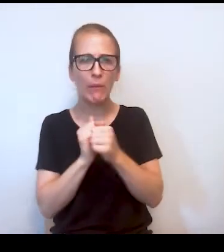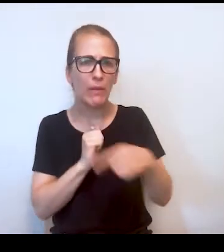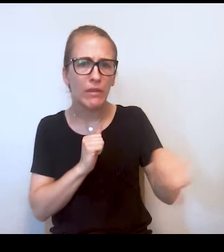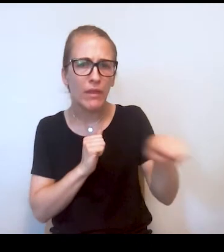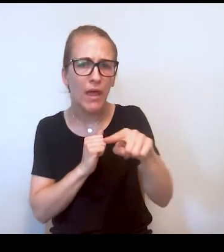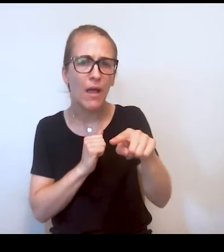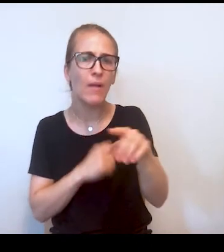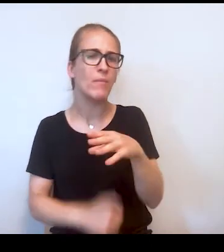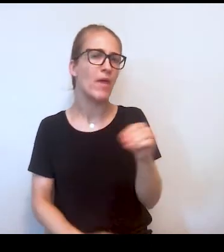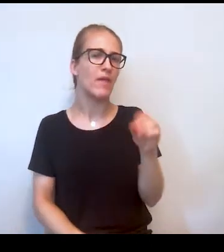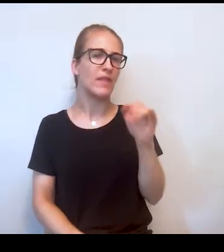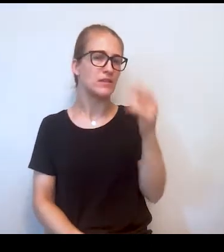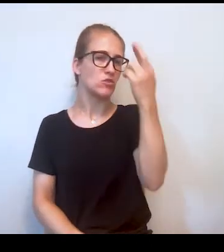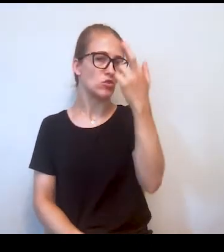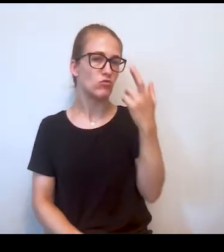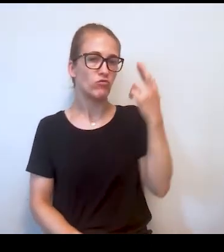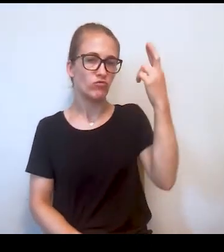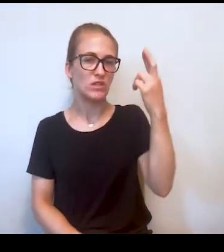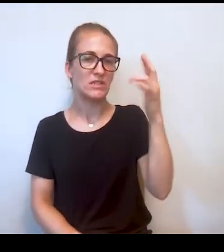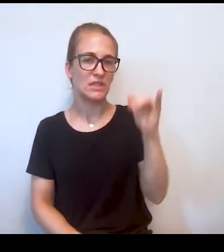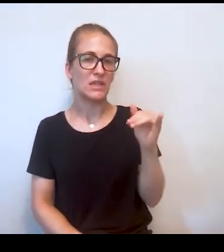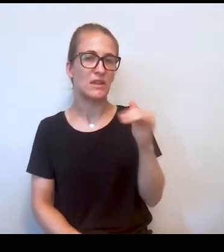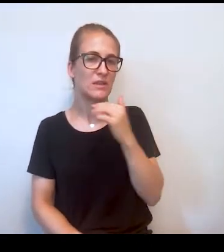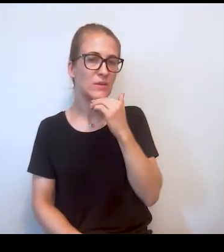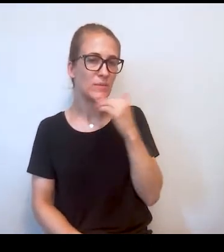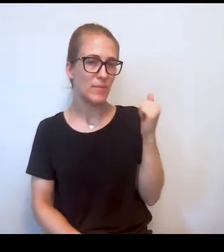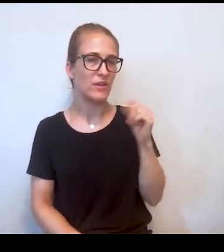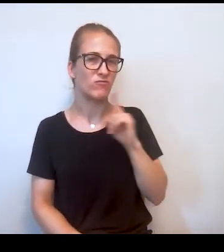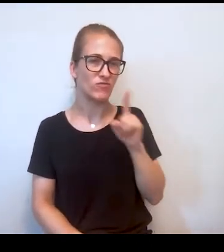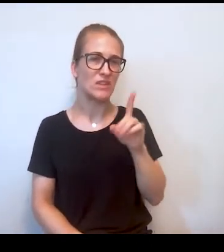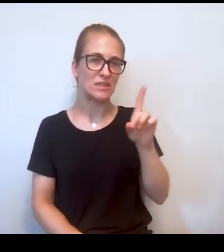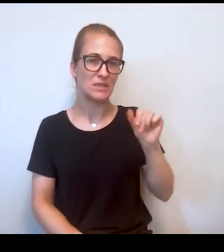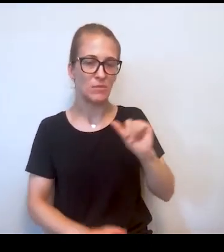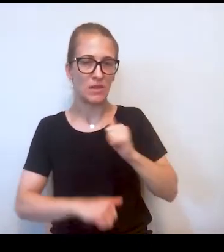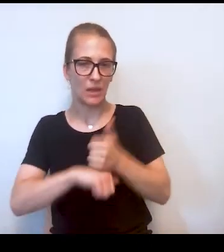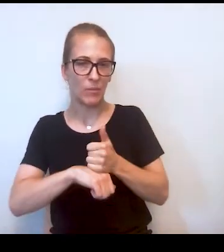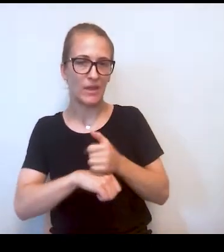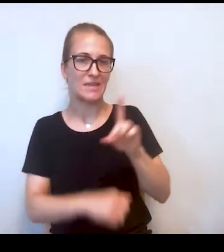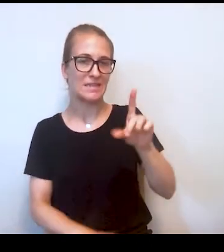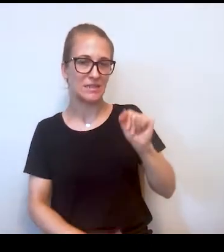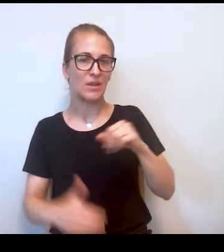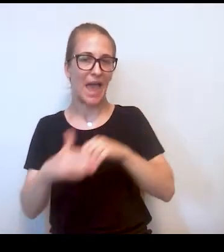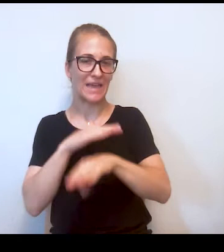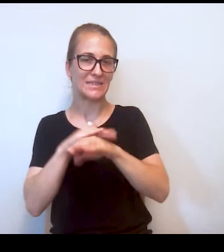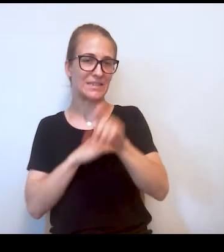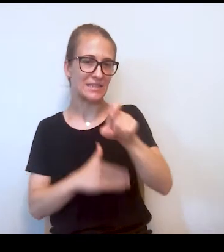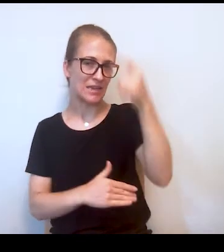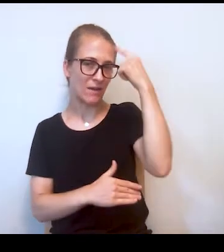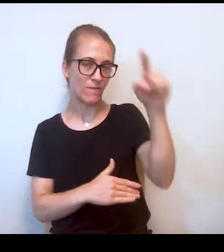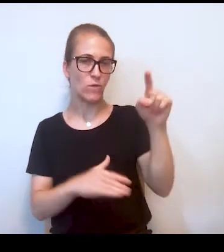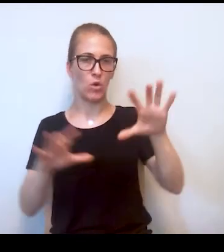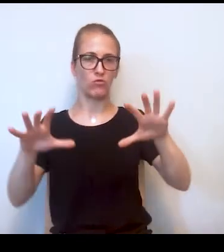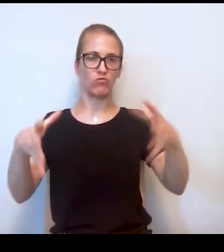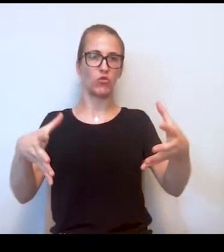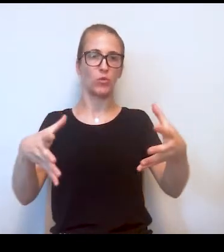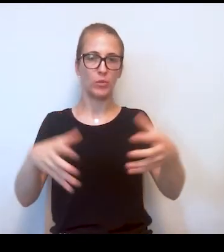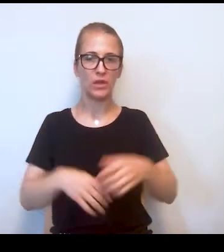It's a disability access need for this population. And (chuckles) because of the history of eugenics,